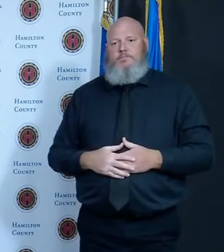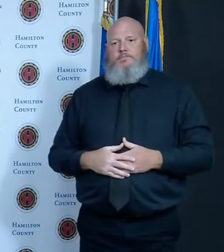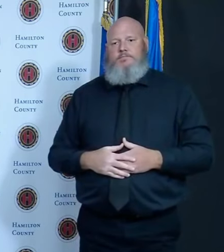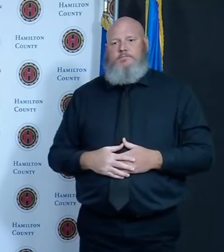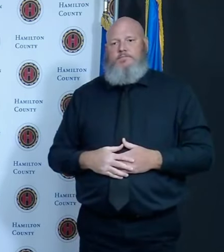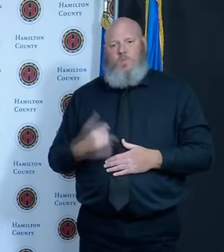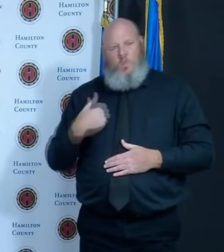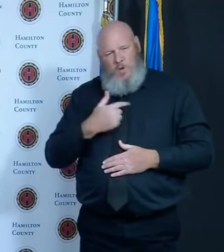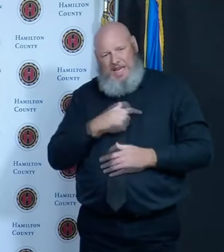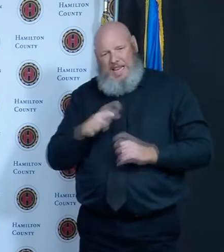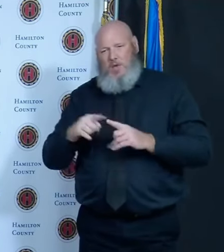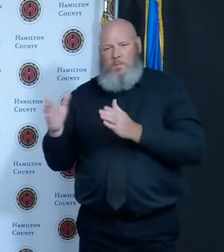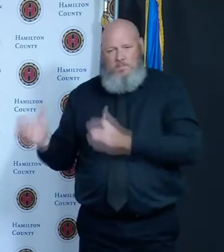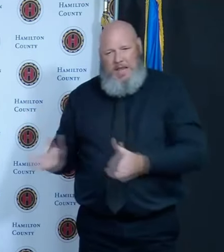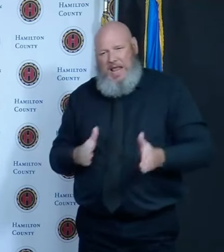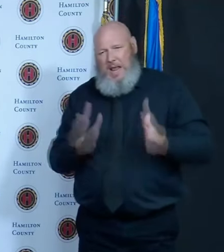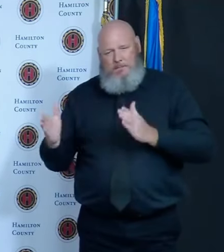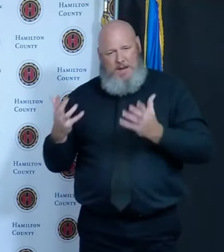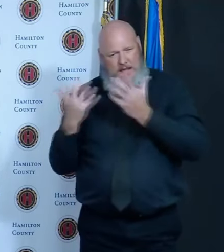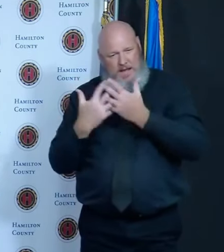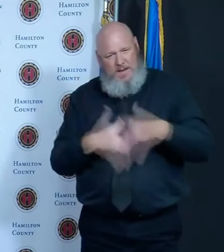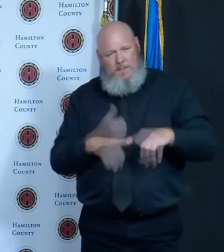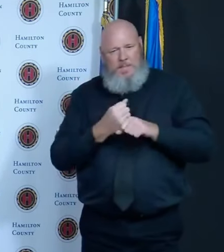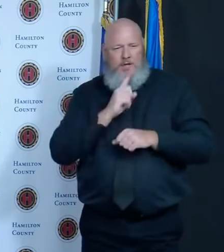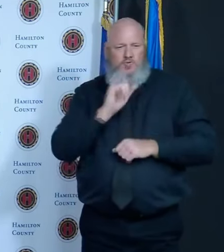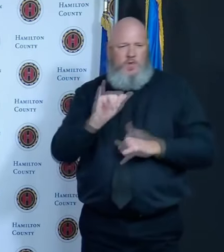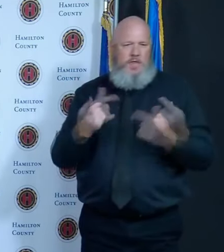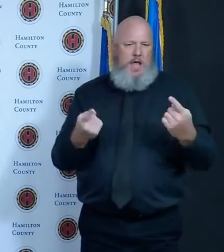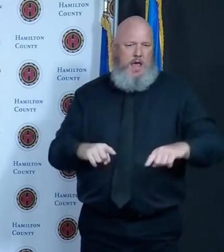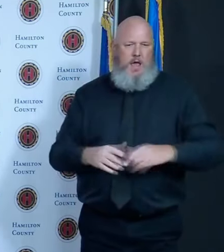okay and last question you know there's some there's kind of an underlying